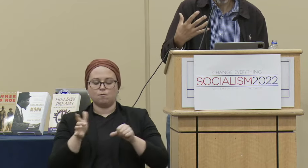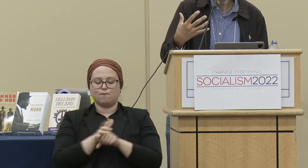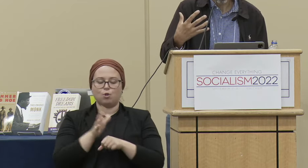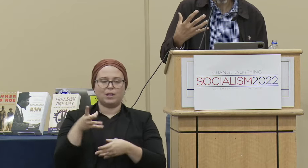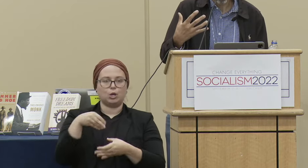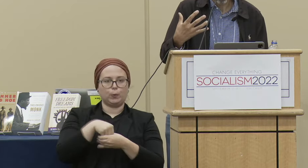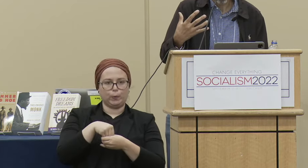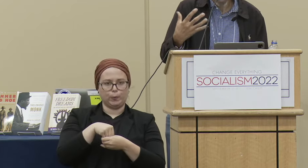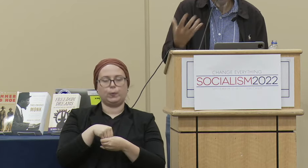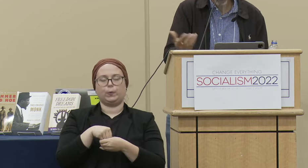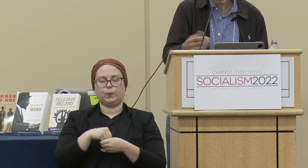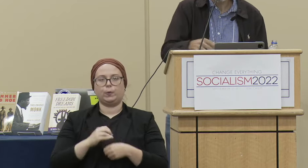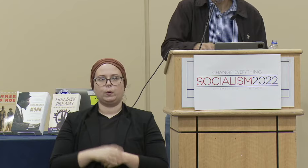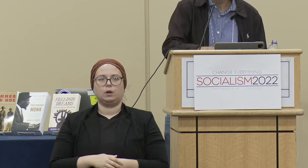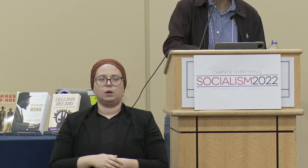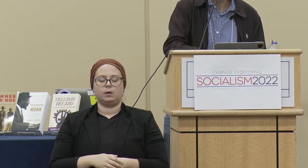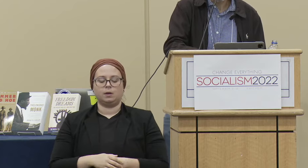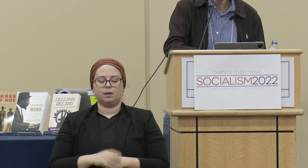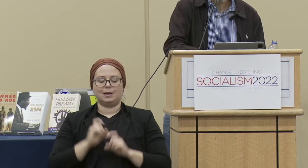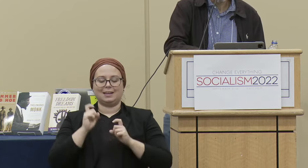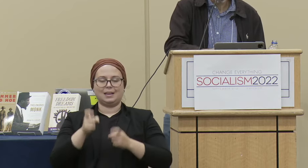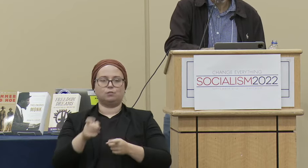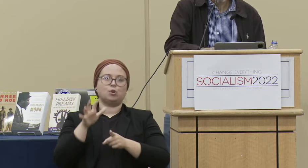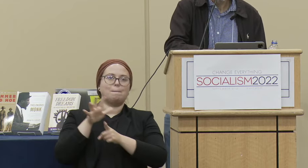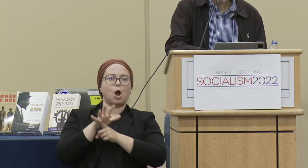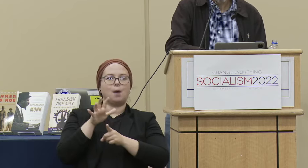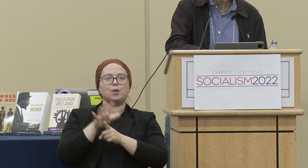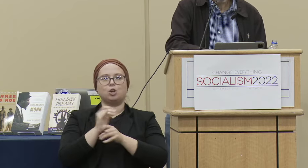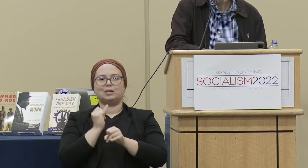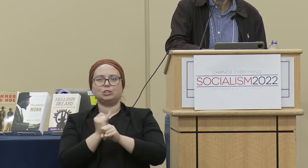LGBTQ two-spirit peoples, fully included. Gives popular